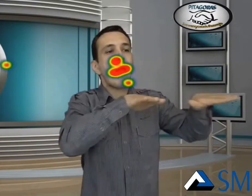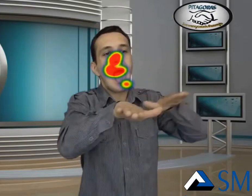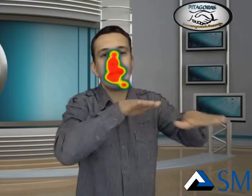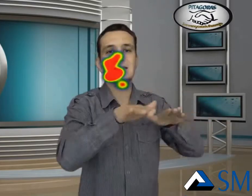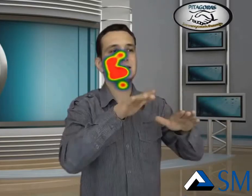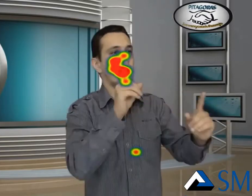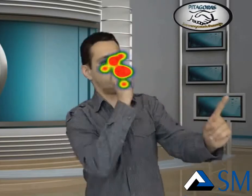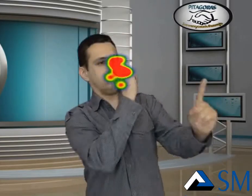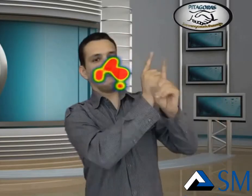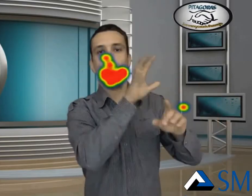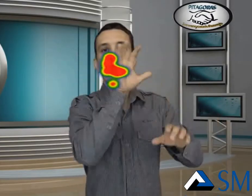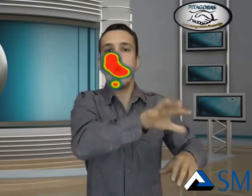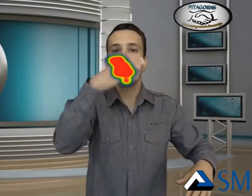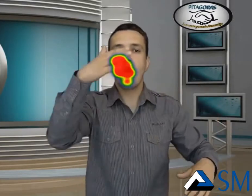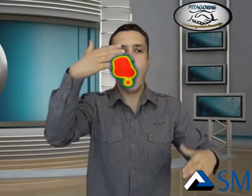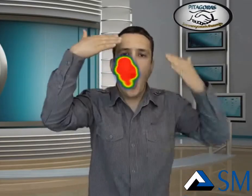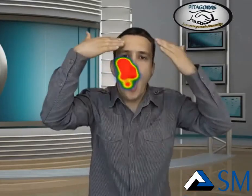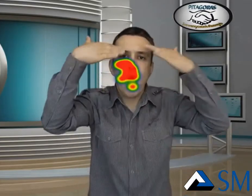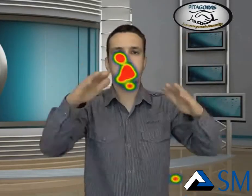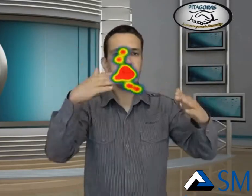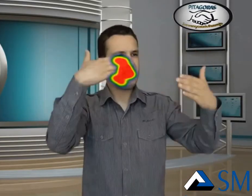we can notice subject’s interest.